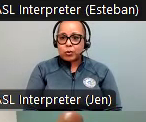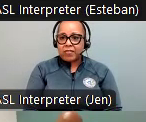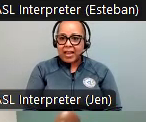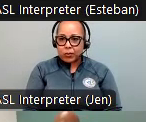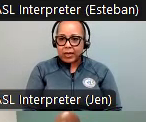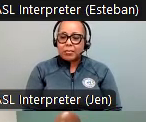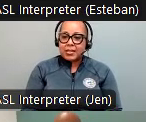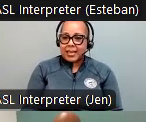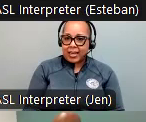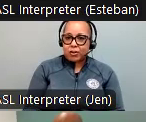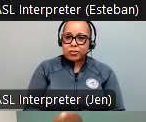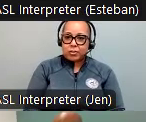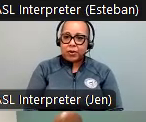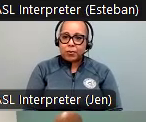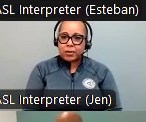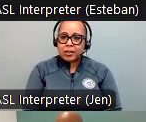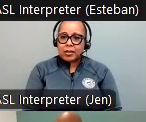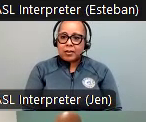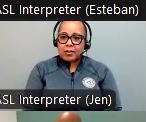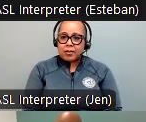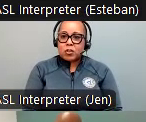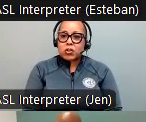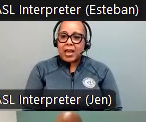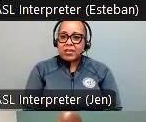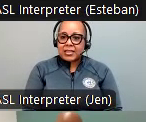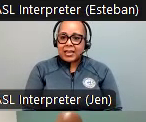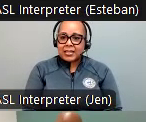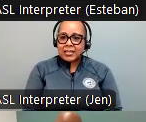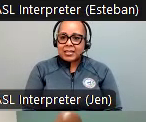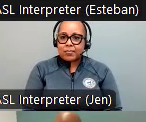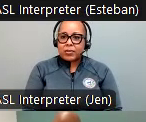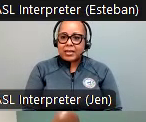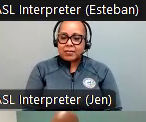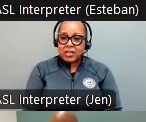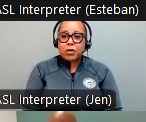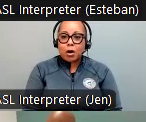to evacuate because I can't use the phone. So having that texting system for Deaf and hard